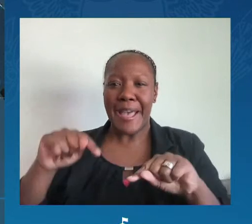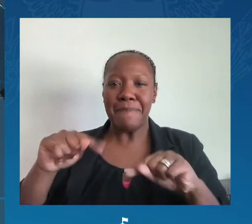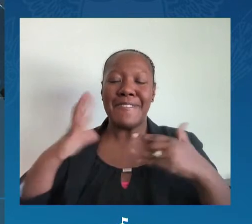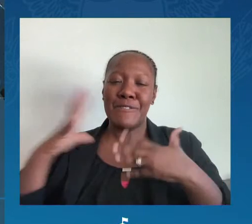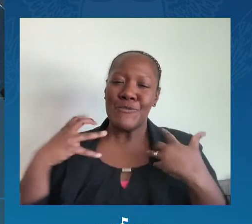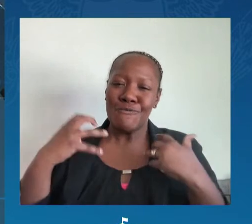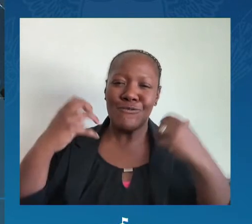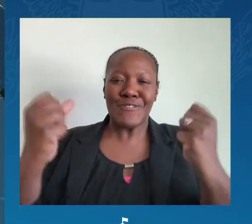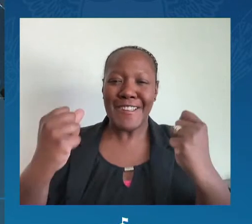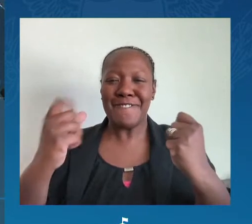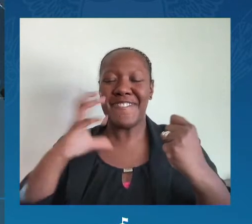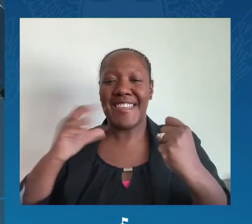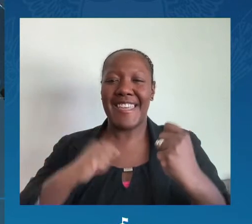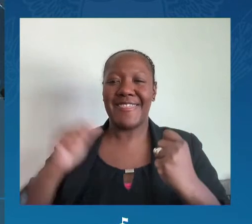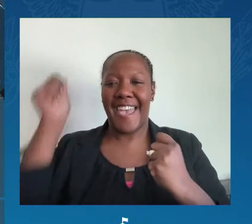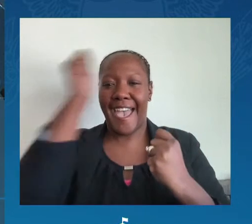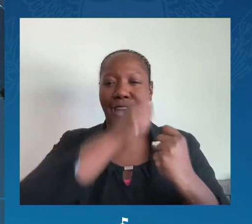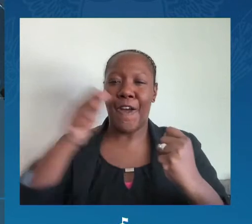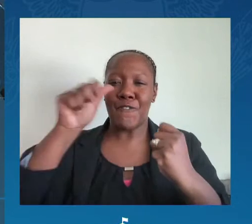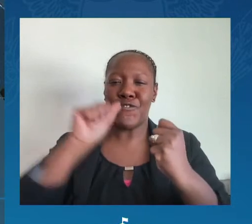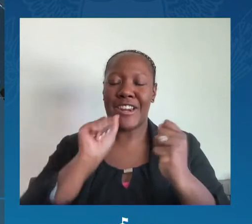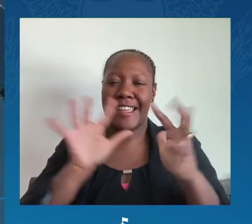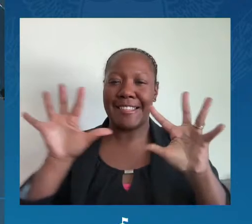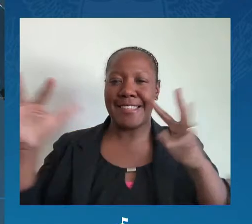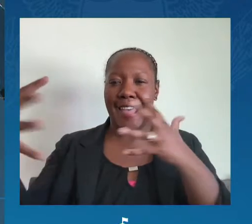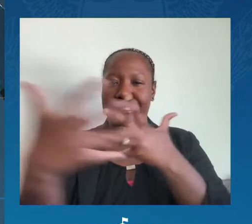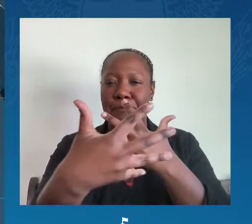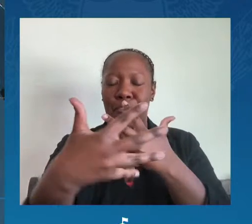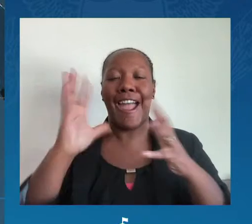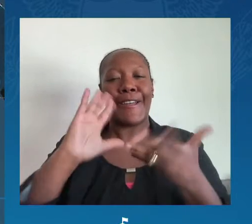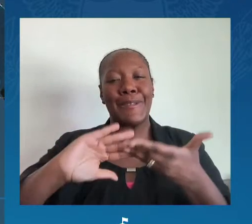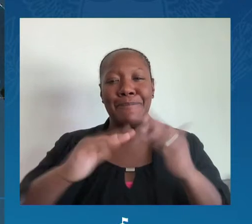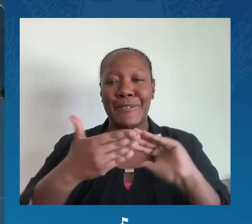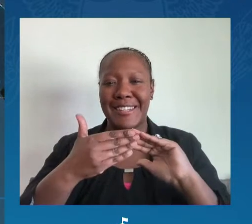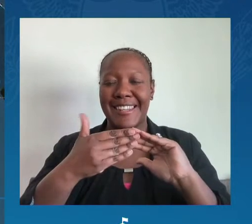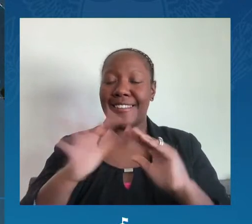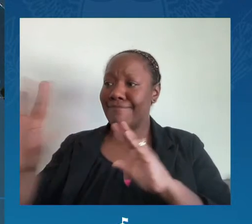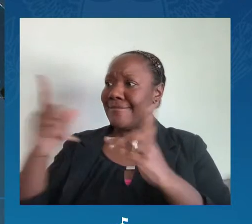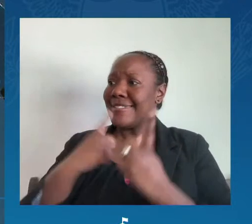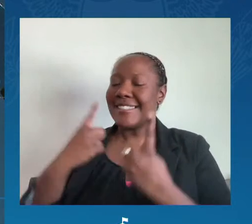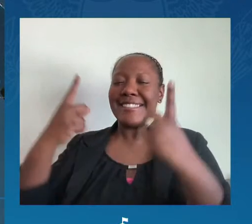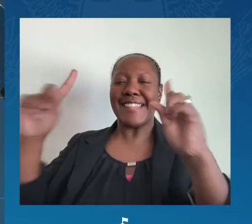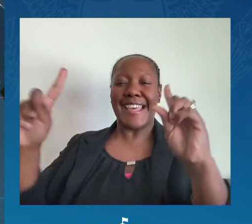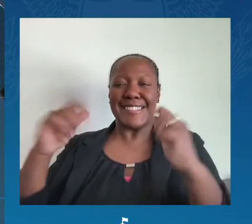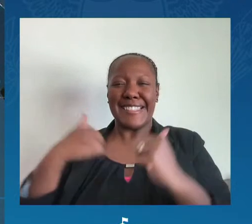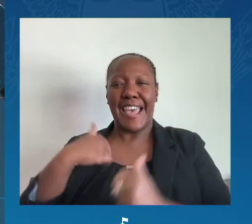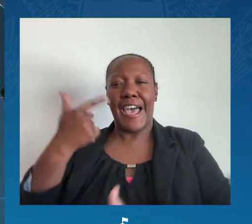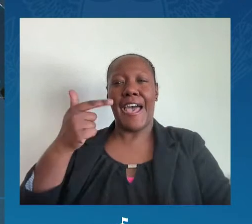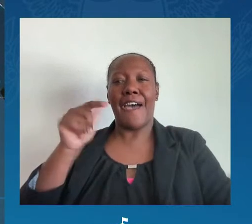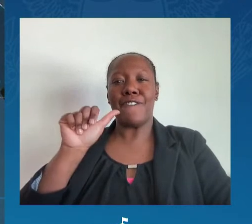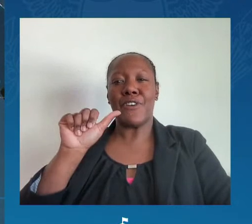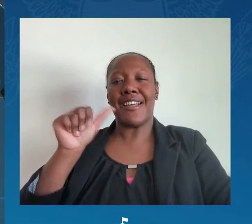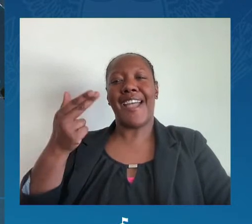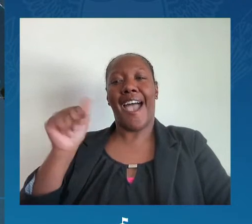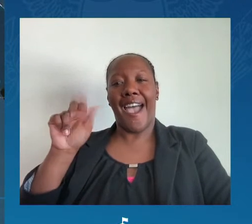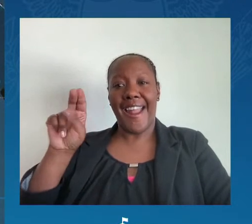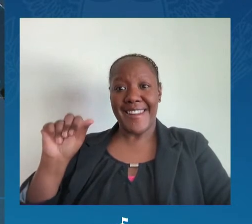The success of Ghana's Year of the Return in 2019 is an inspiring example of how to draw